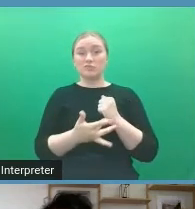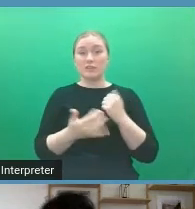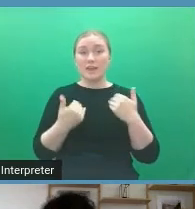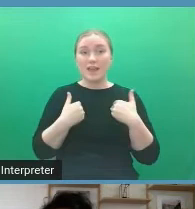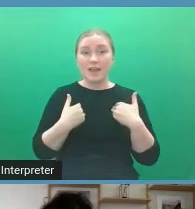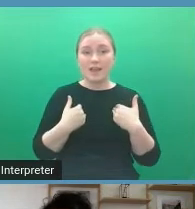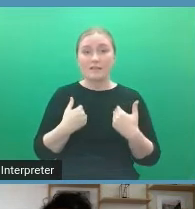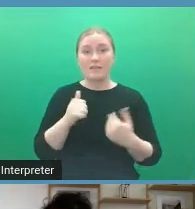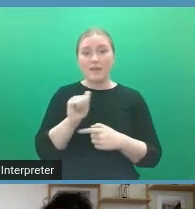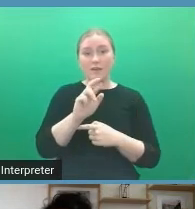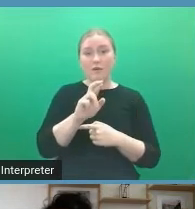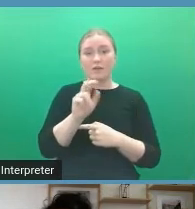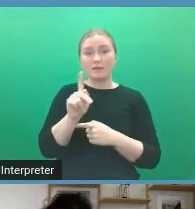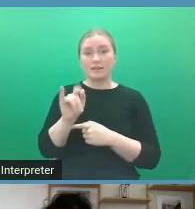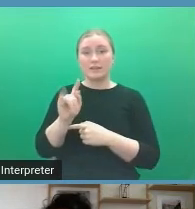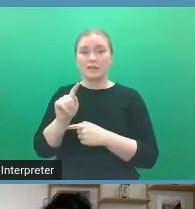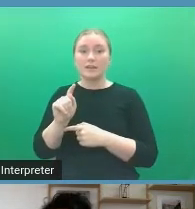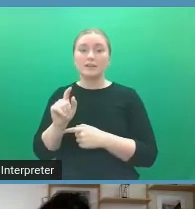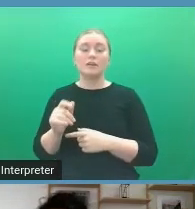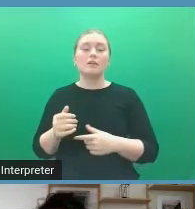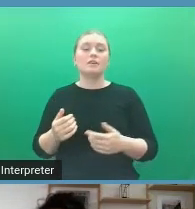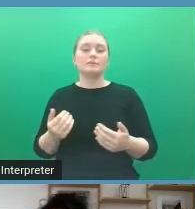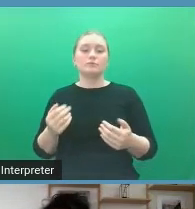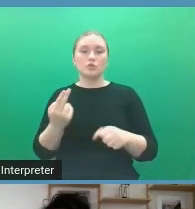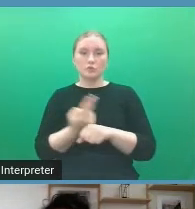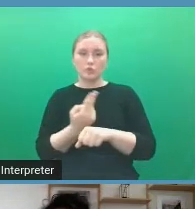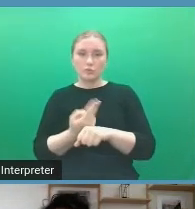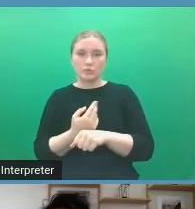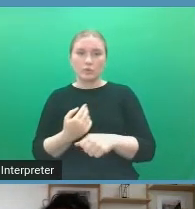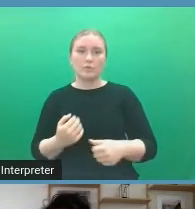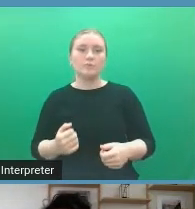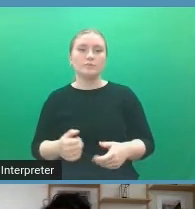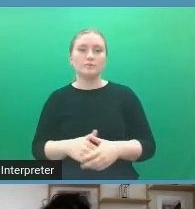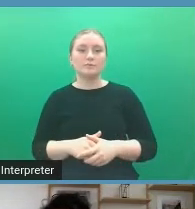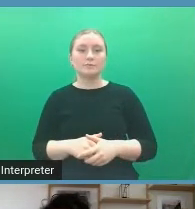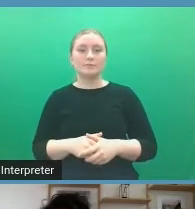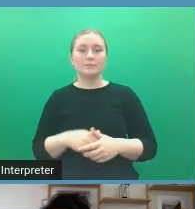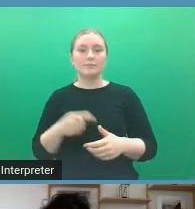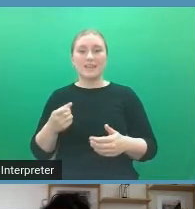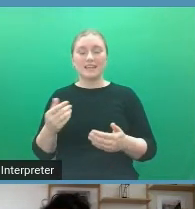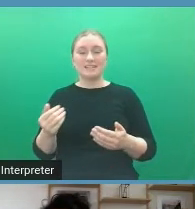which means augmented reality can basically be done in a lot more cost effective manner, a lot